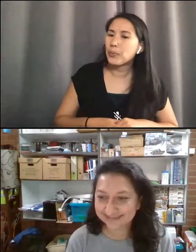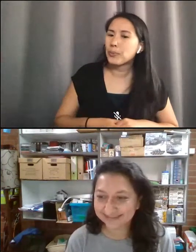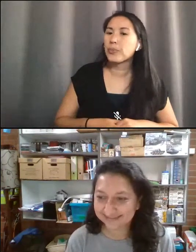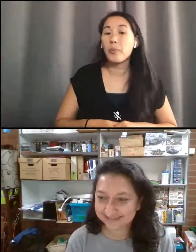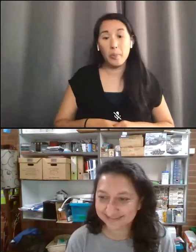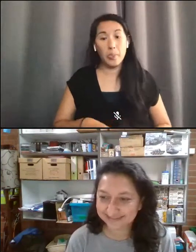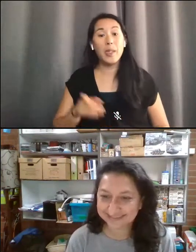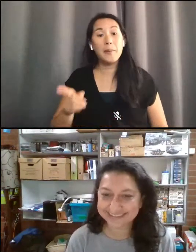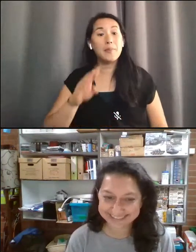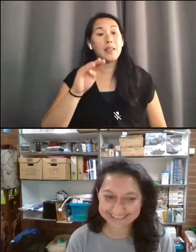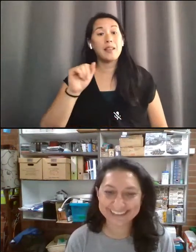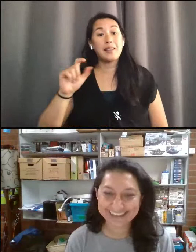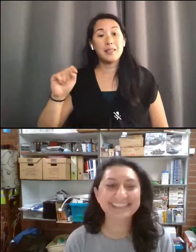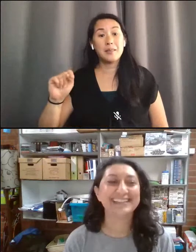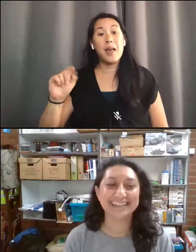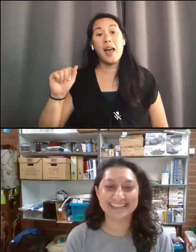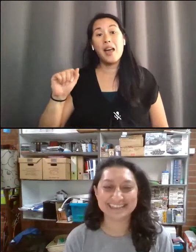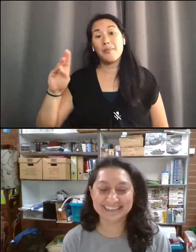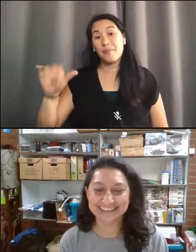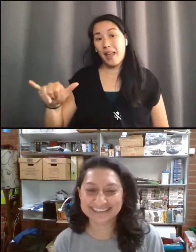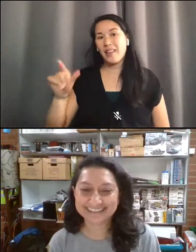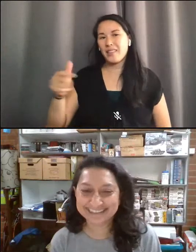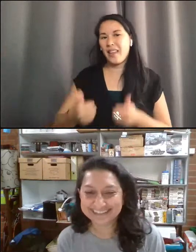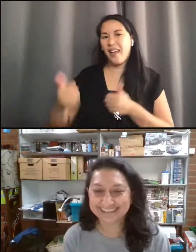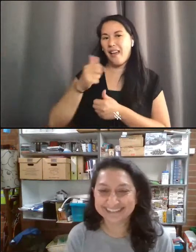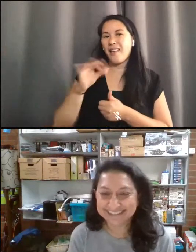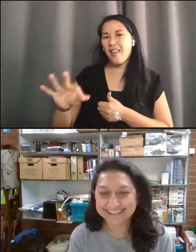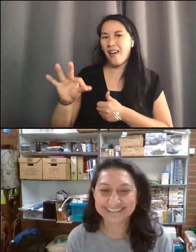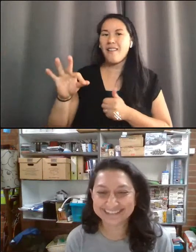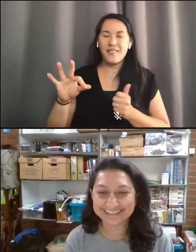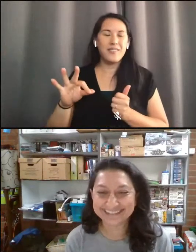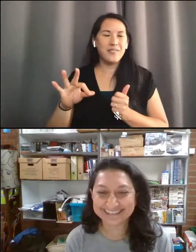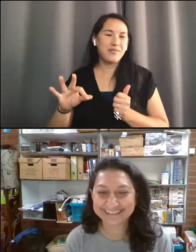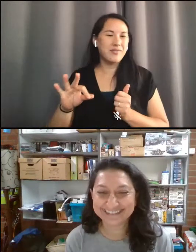is the head of inclusion at adobe and he has a tremendous um yes that does a lot of work and